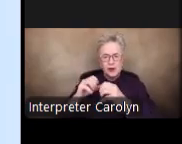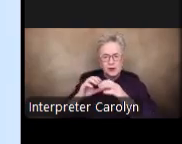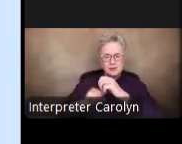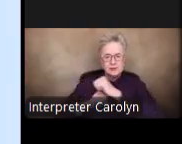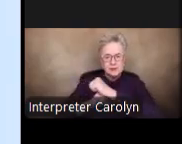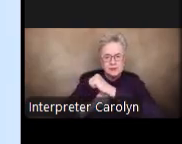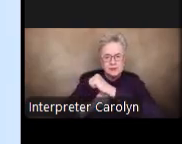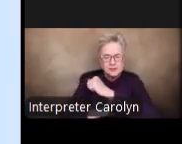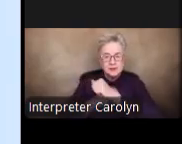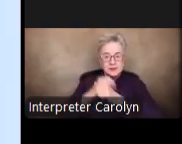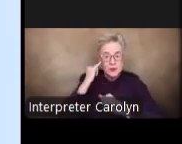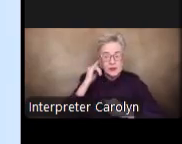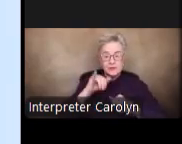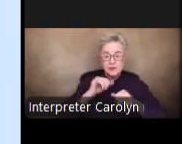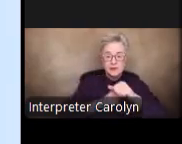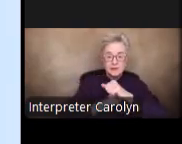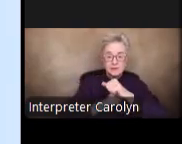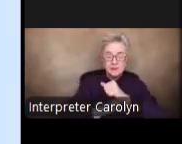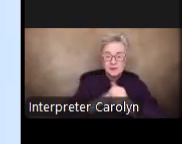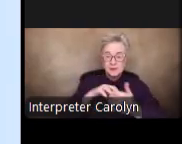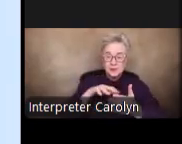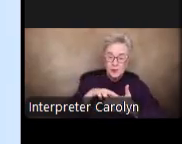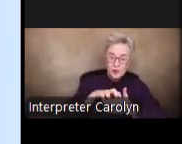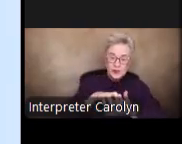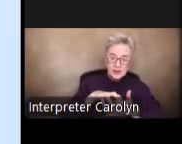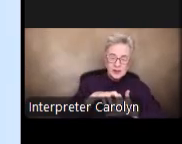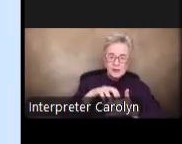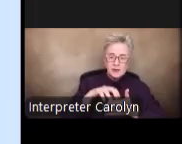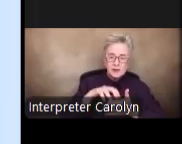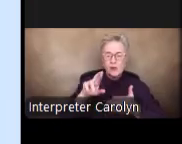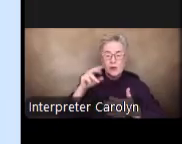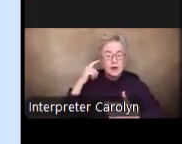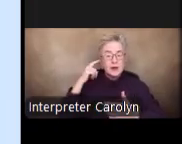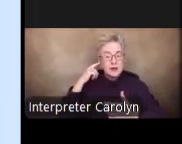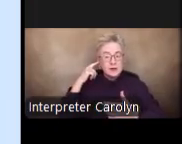So if this foundation is weak, or if hearing social engagement